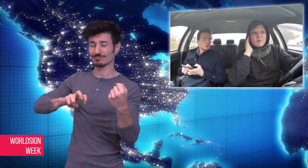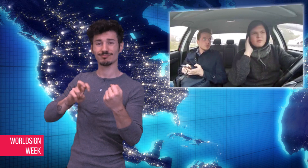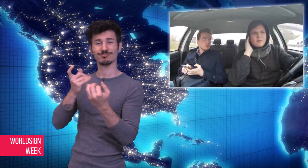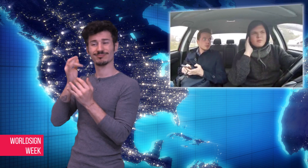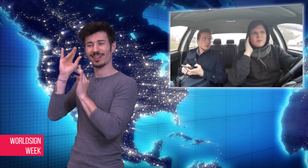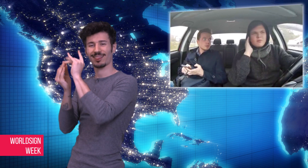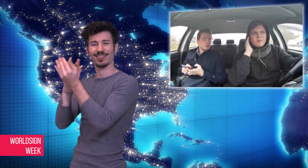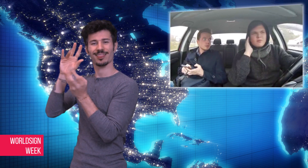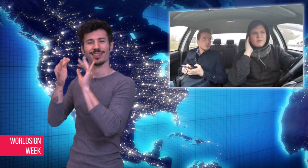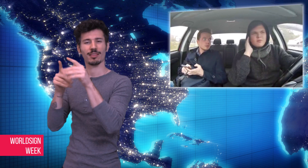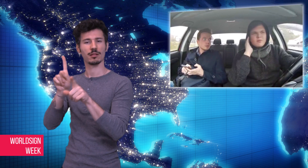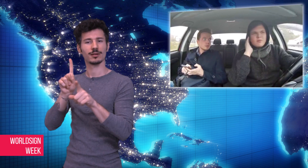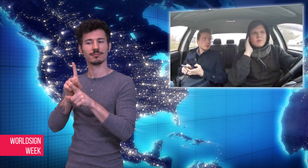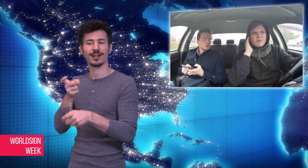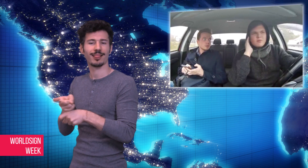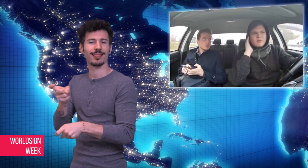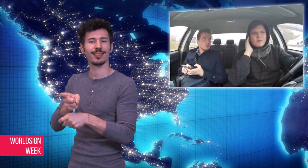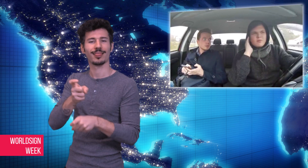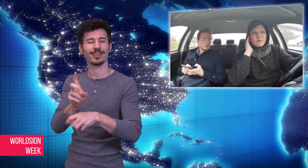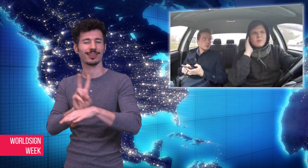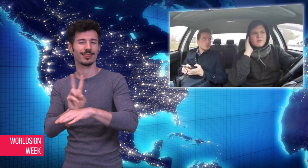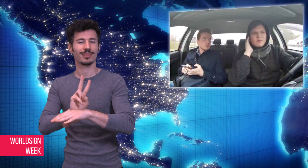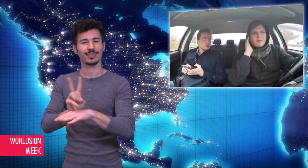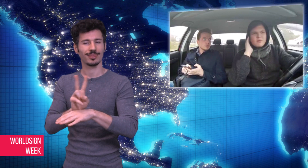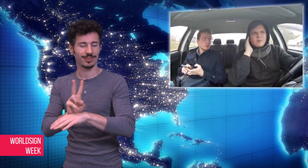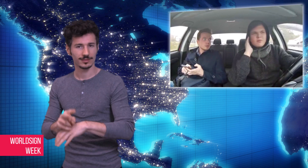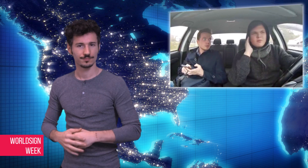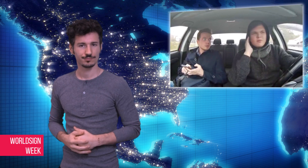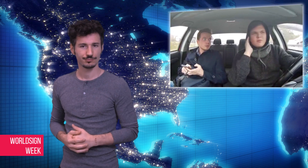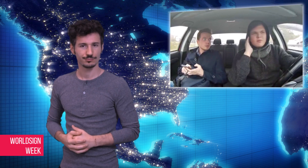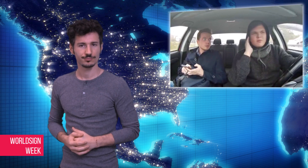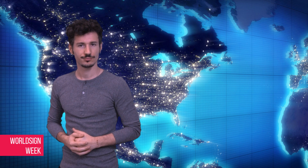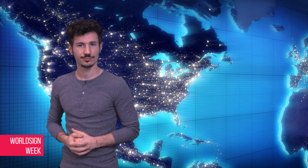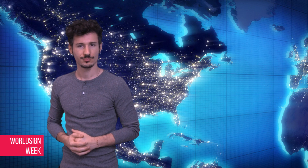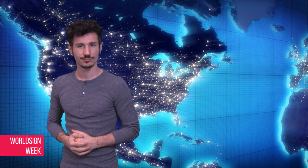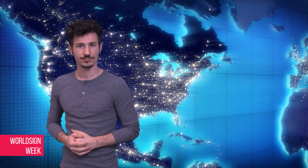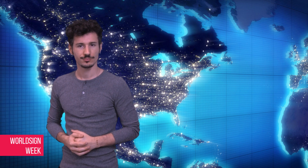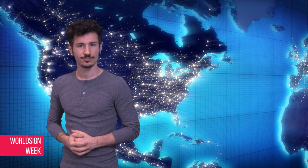Deaf driver and playing pranks on hearing passengers. He signed gibberish.